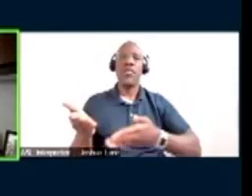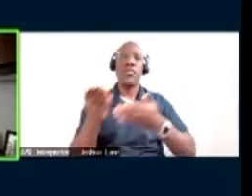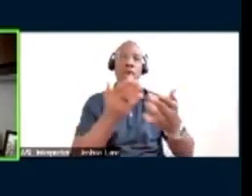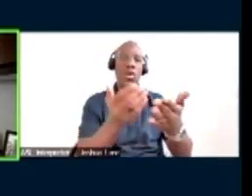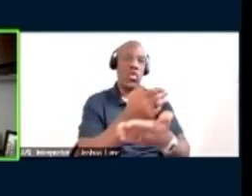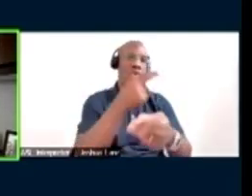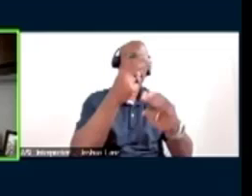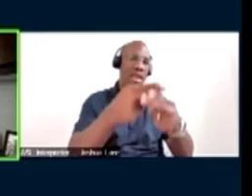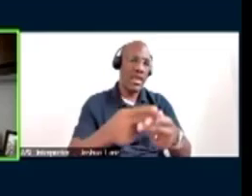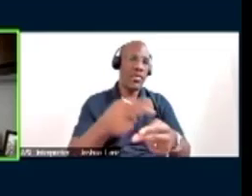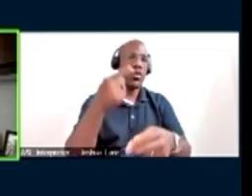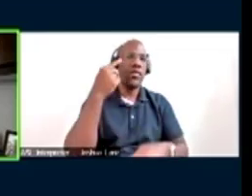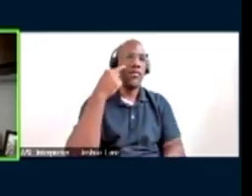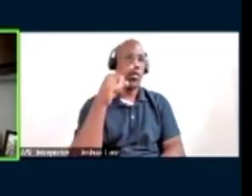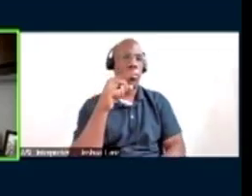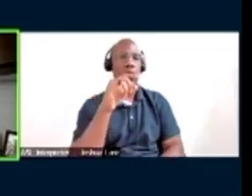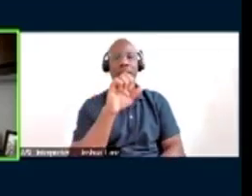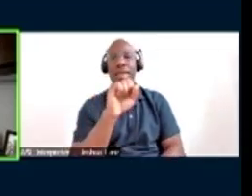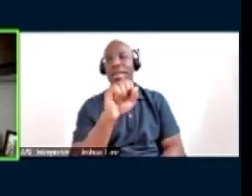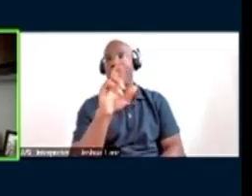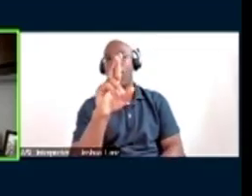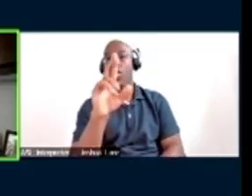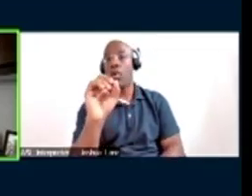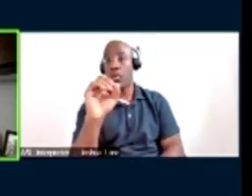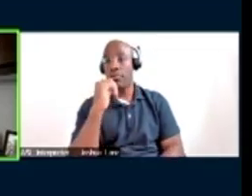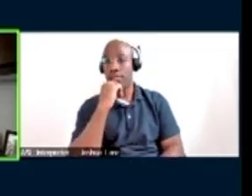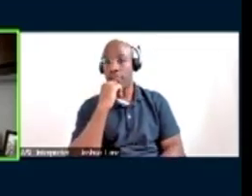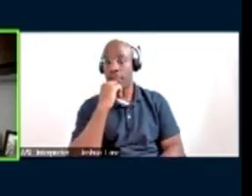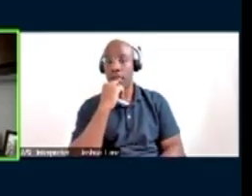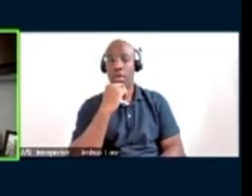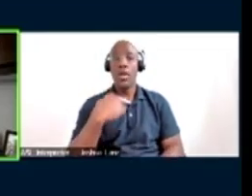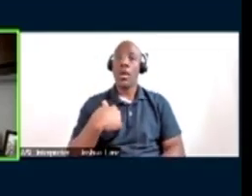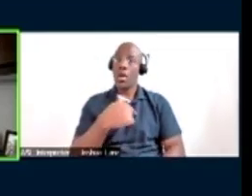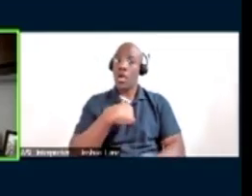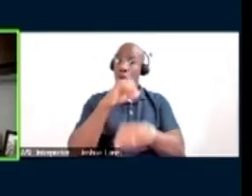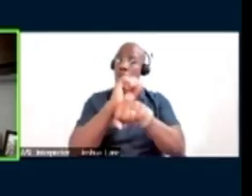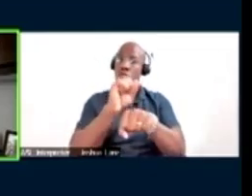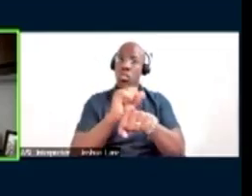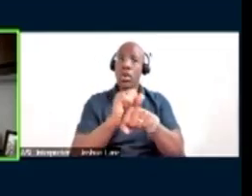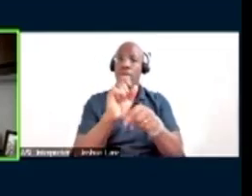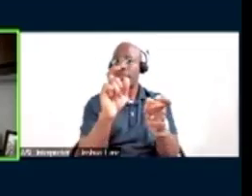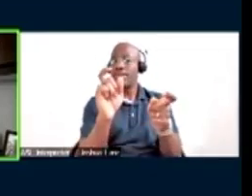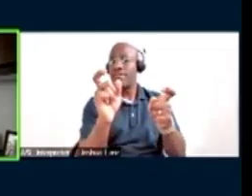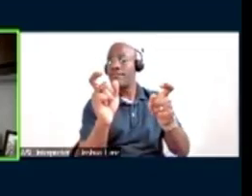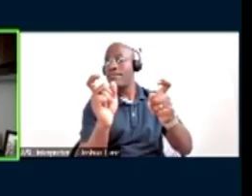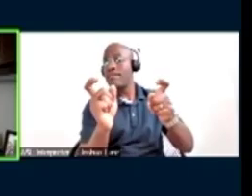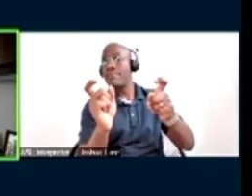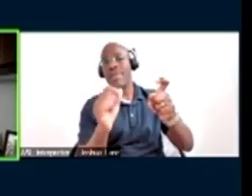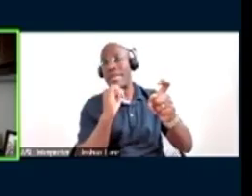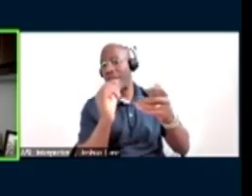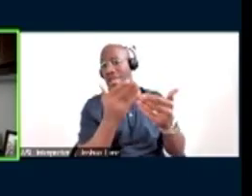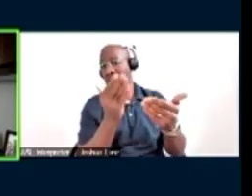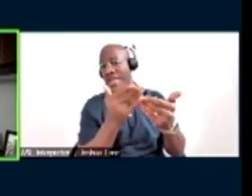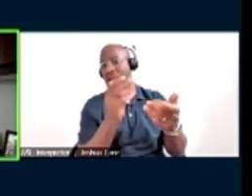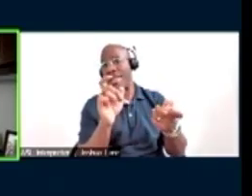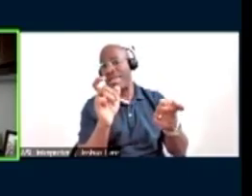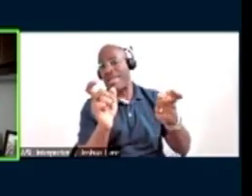And these efforts are making some difference. It's not an easy task. So, what you're looking at here is a graph